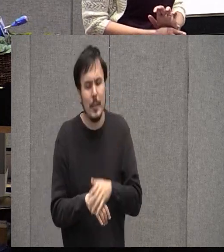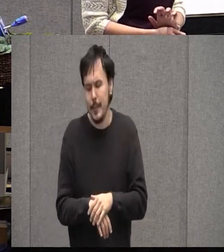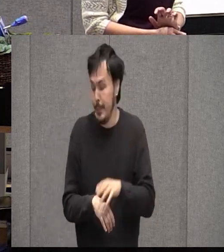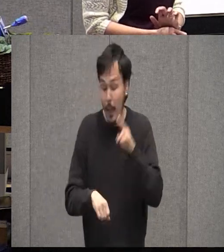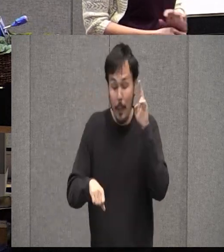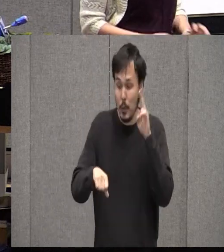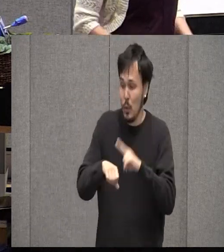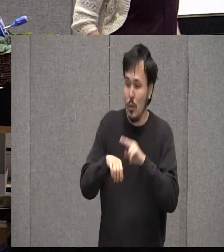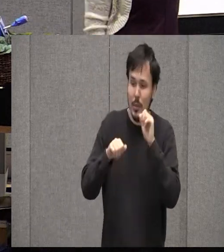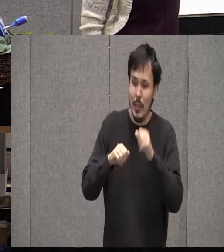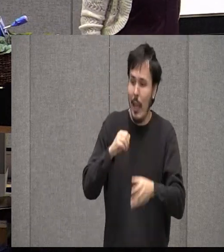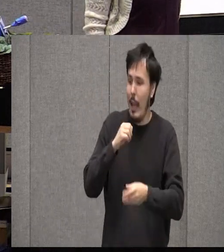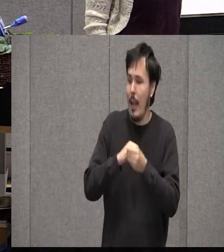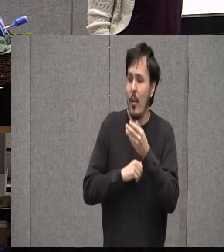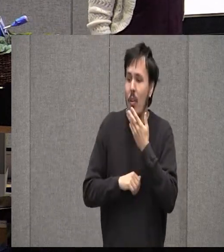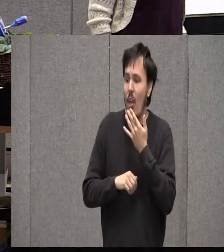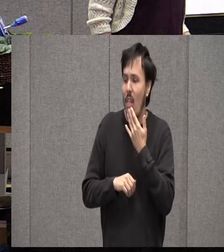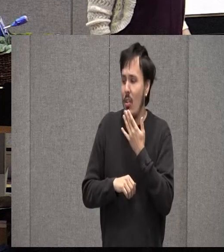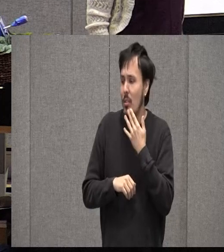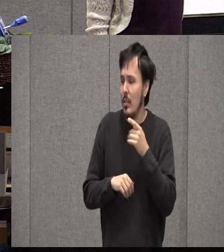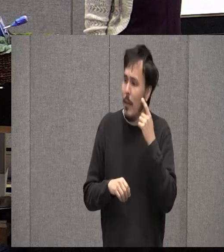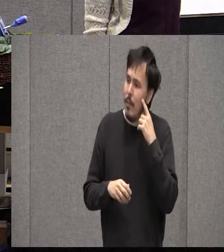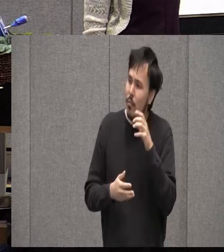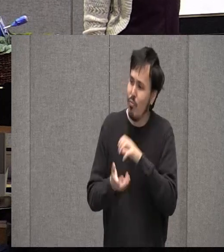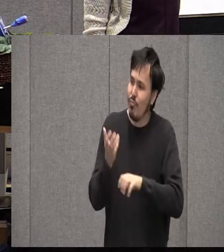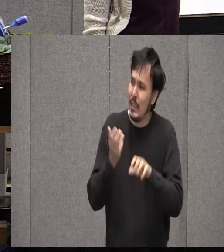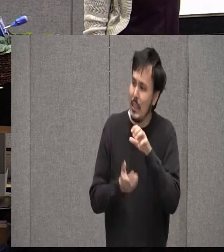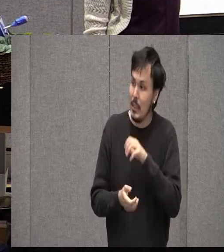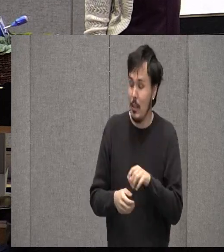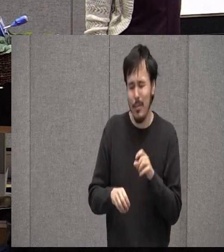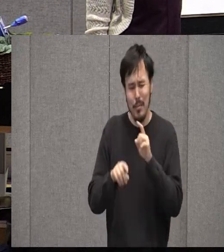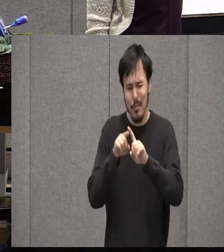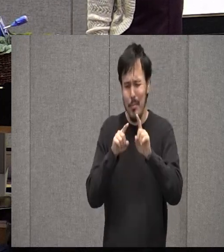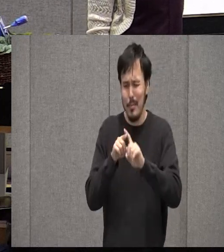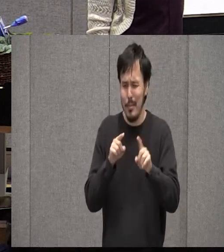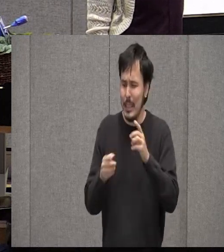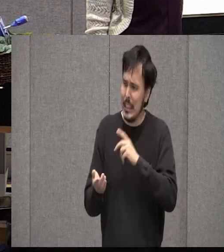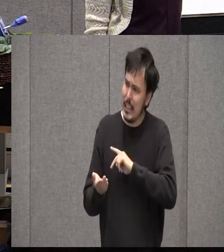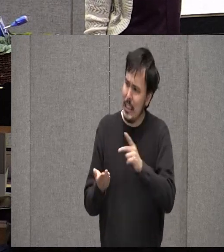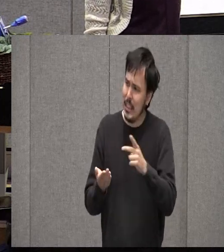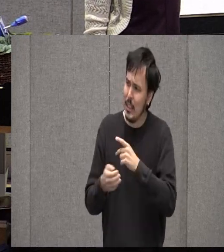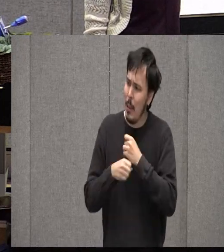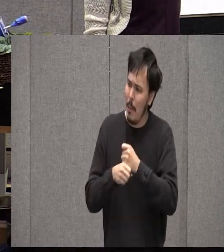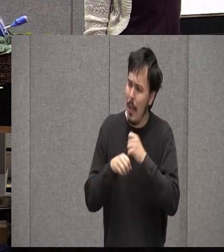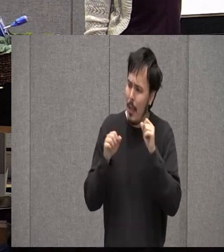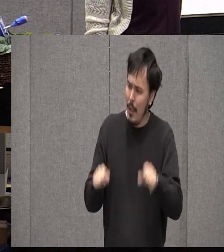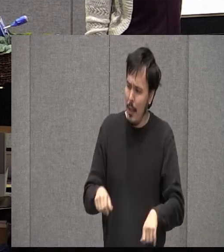There's all kinds of art to make in the kitchen. I did a bigger bead like this.